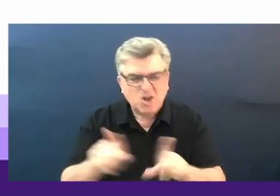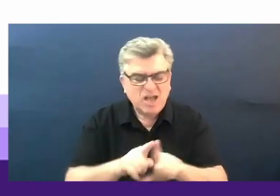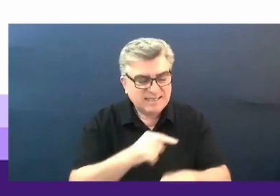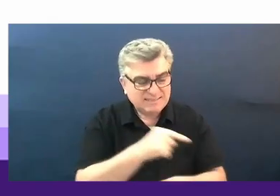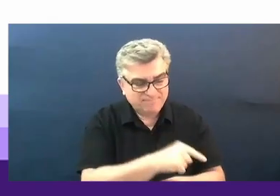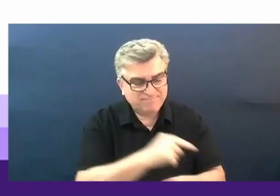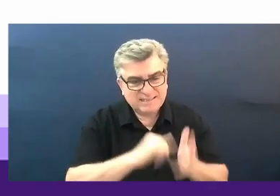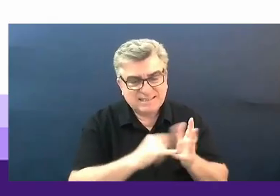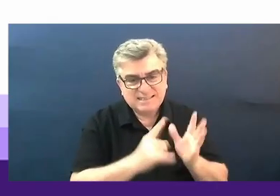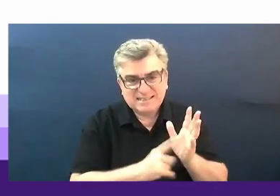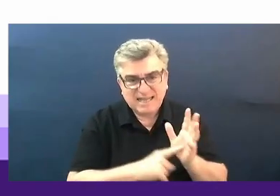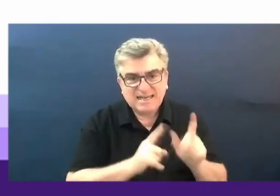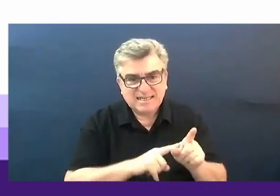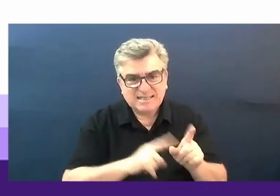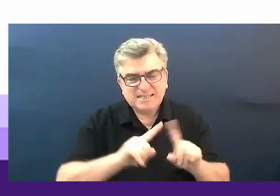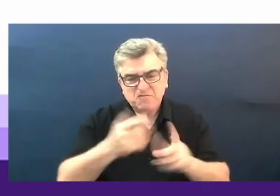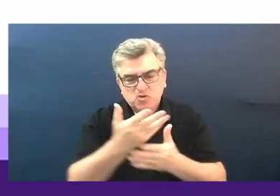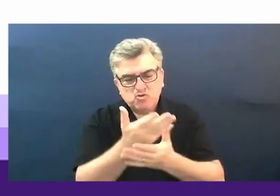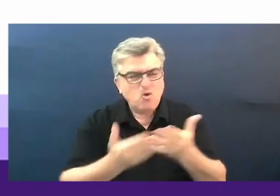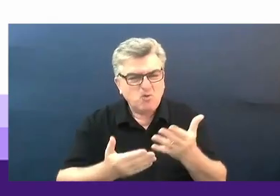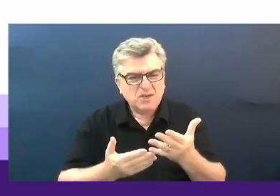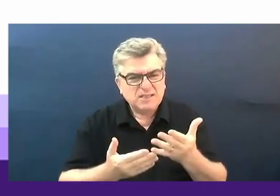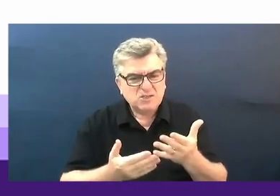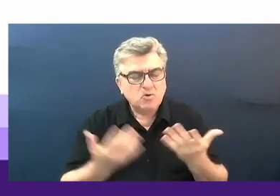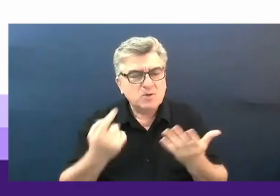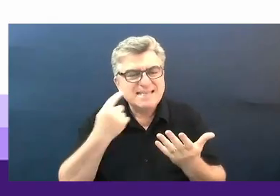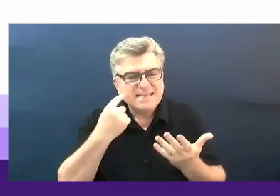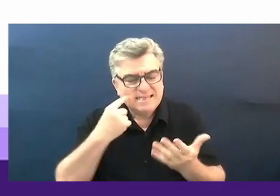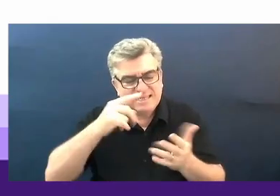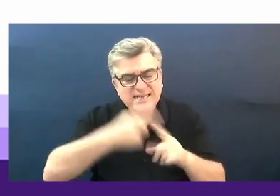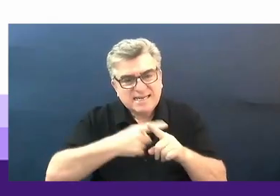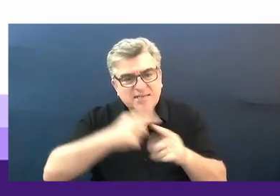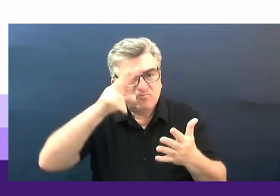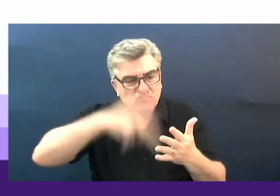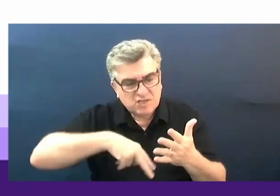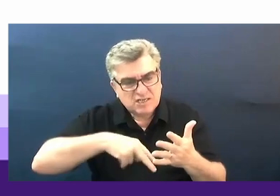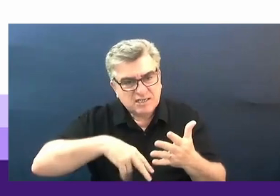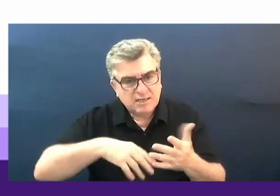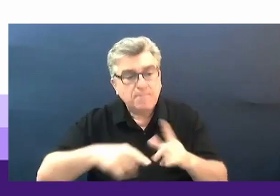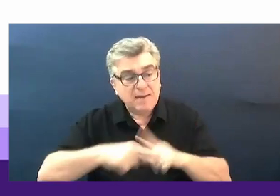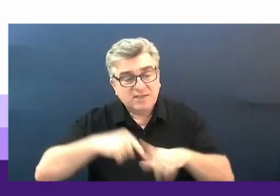and Easy Read documents and spending the time to answer her questions, set her on a